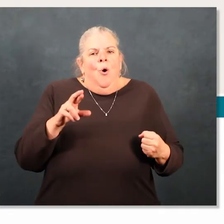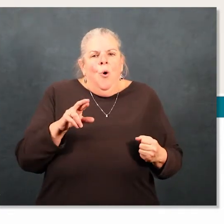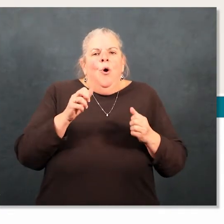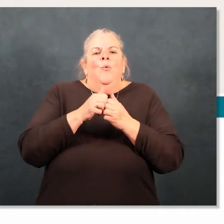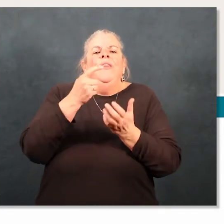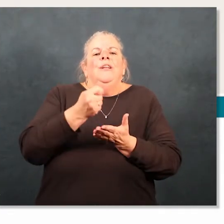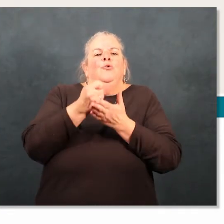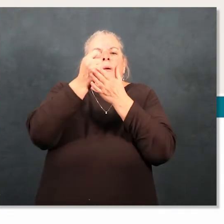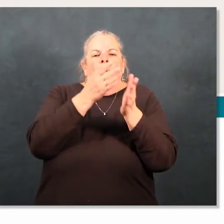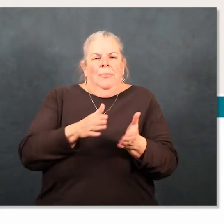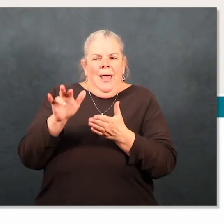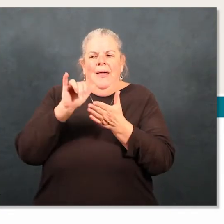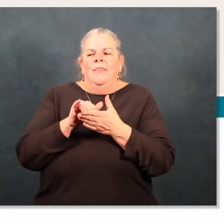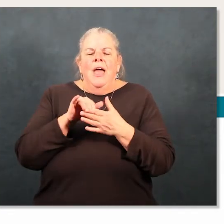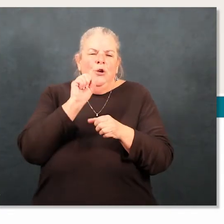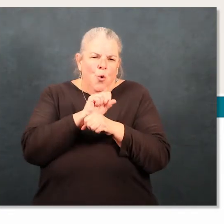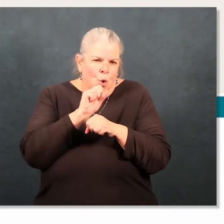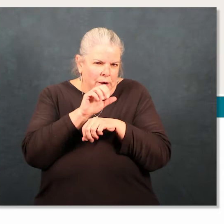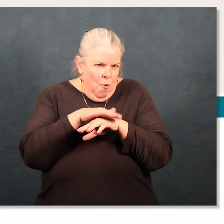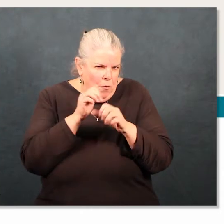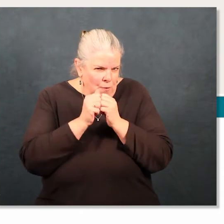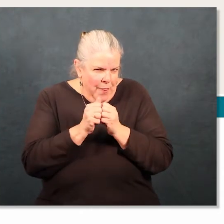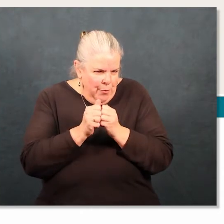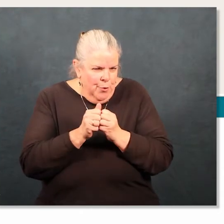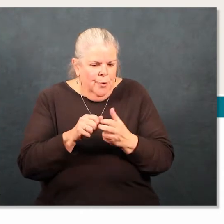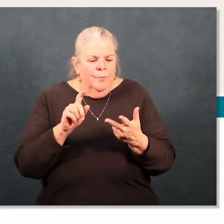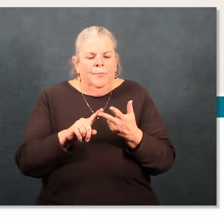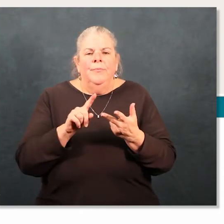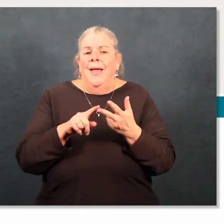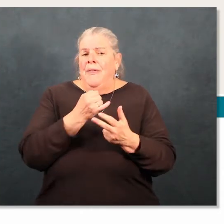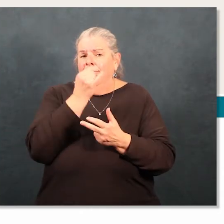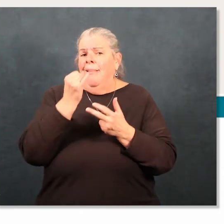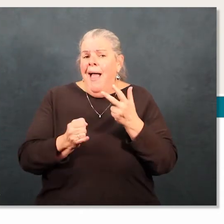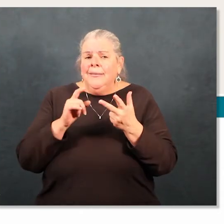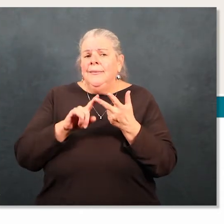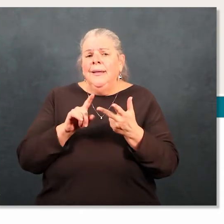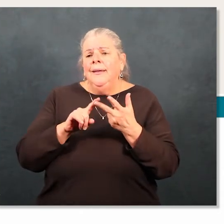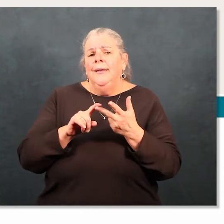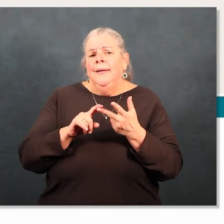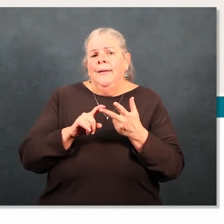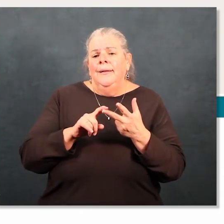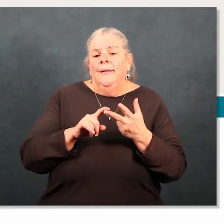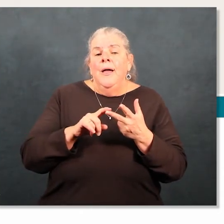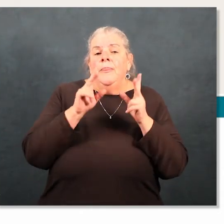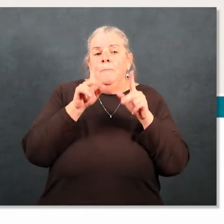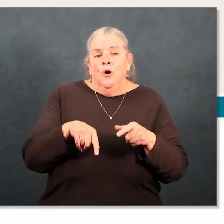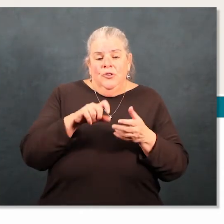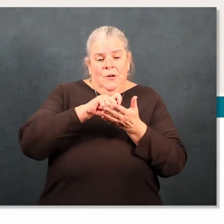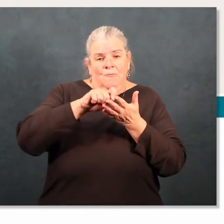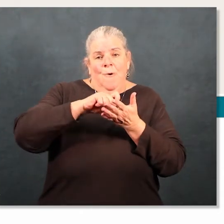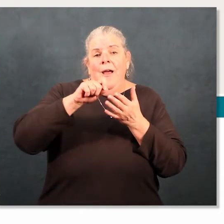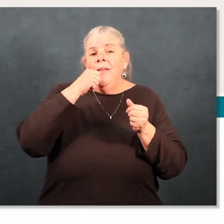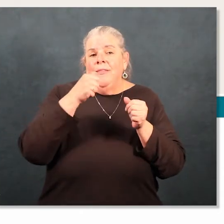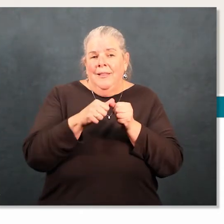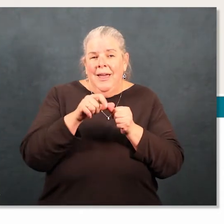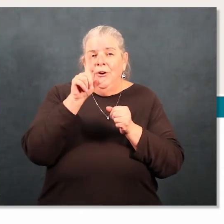that you guys are working on together. And then lastly, the person writing the letter needs to indicate that they're licensed.